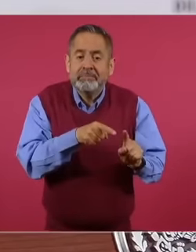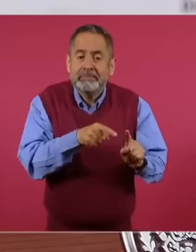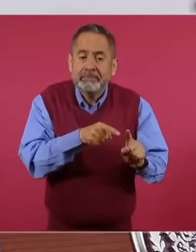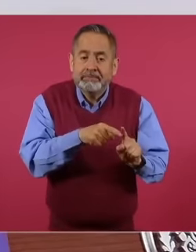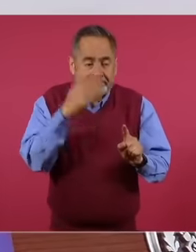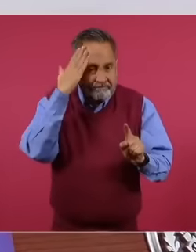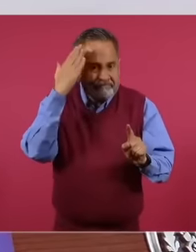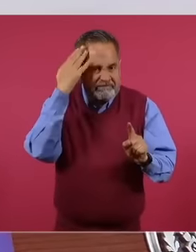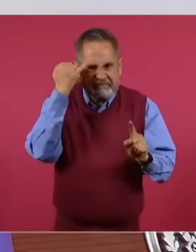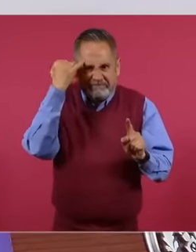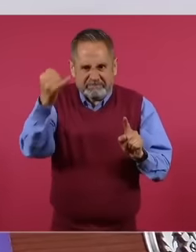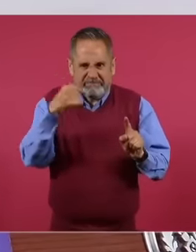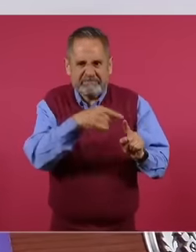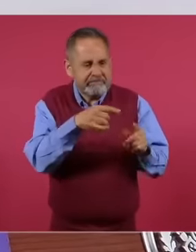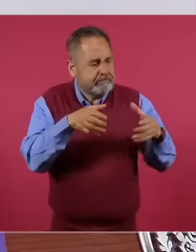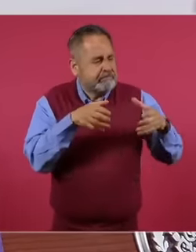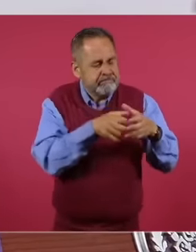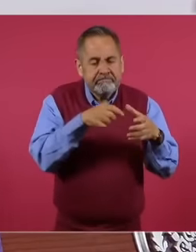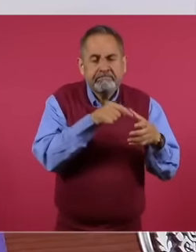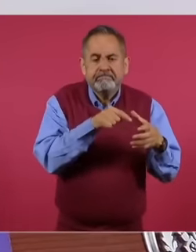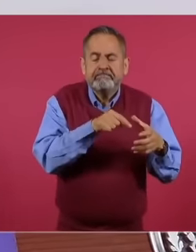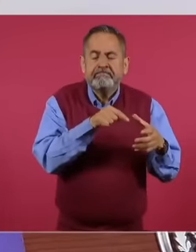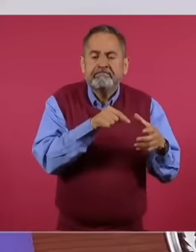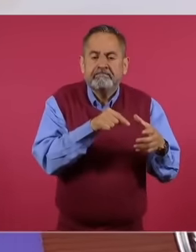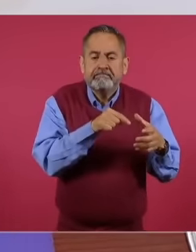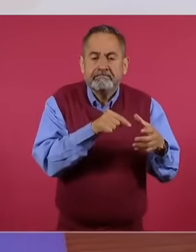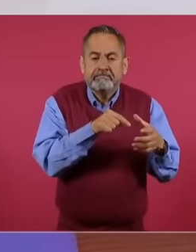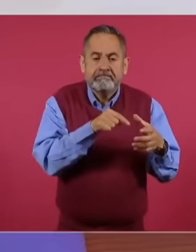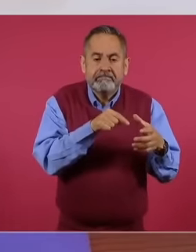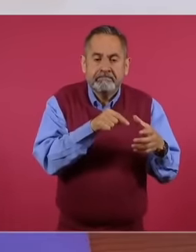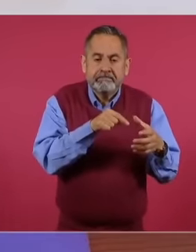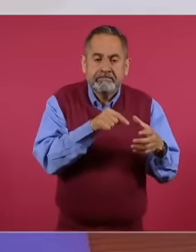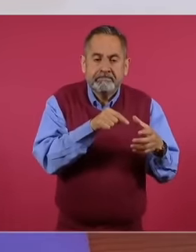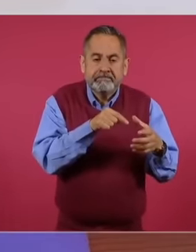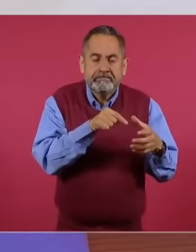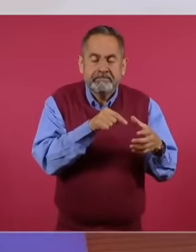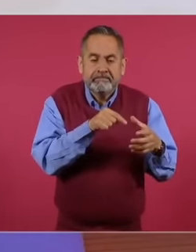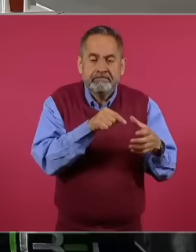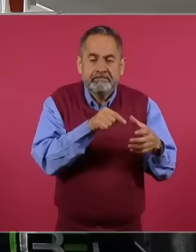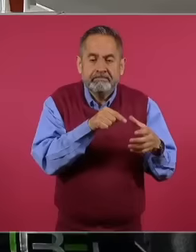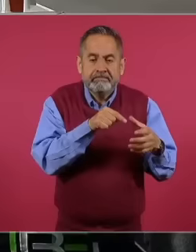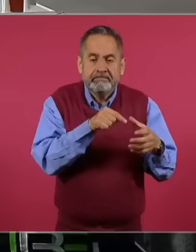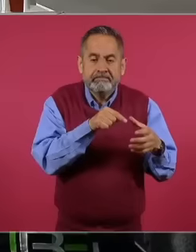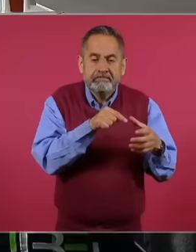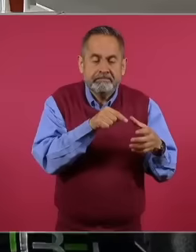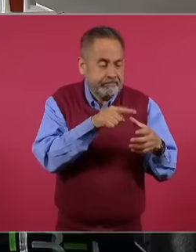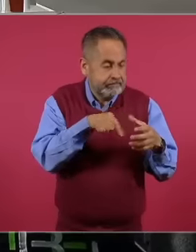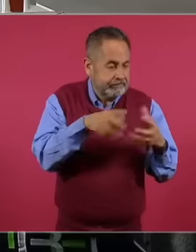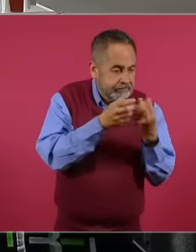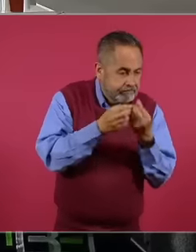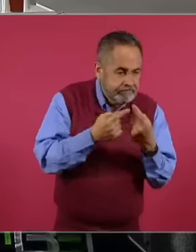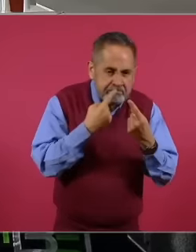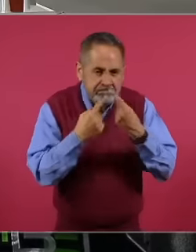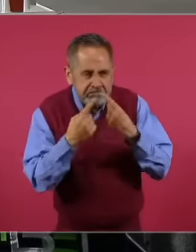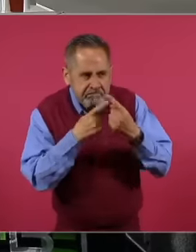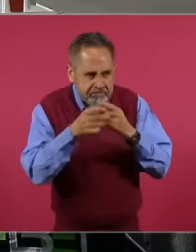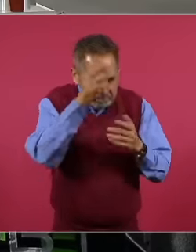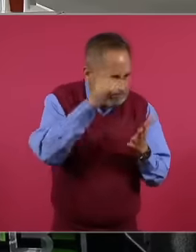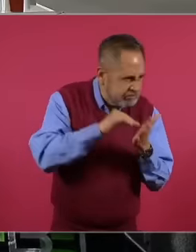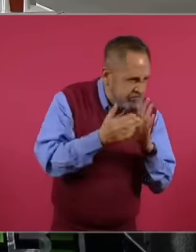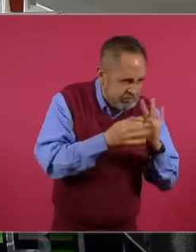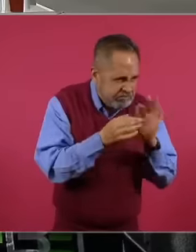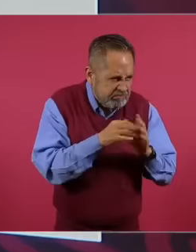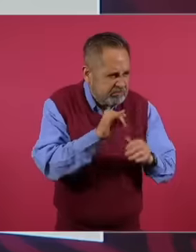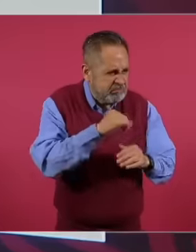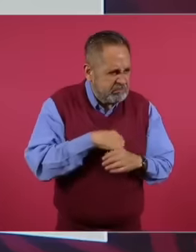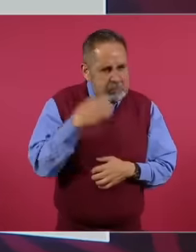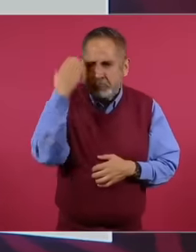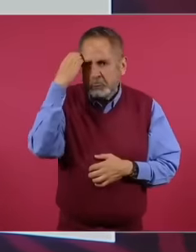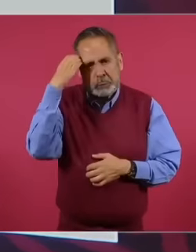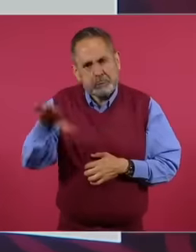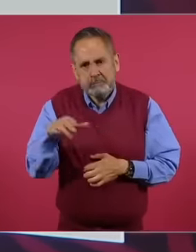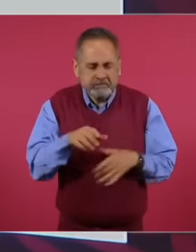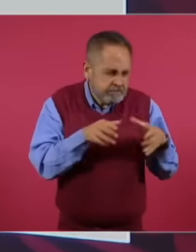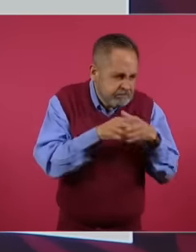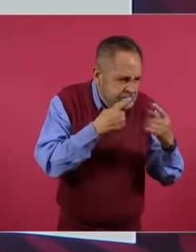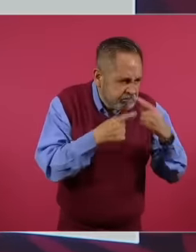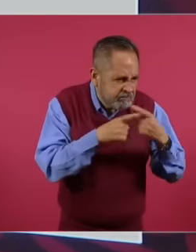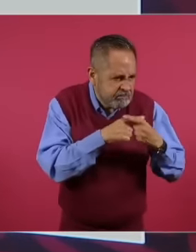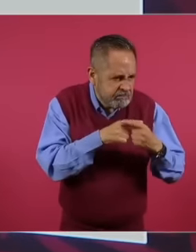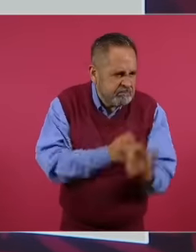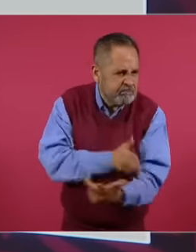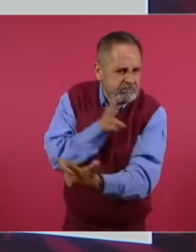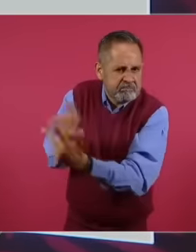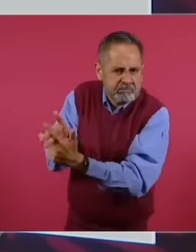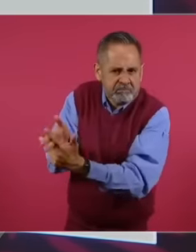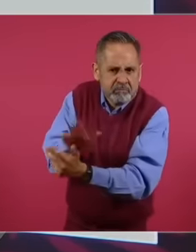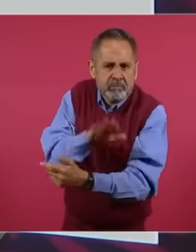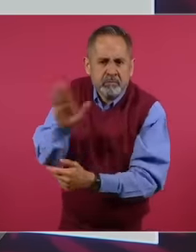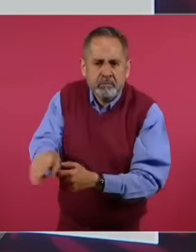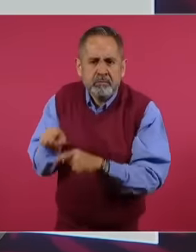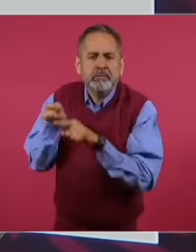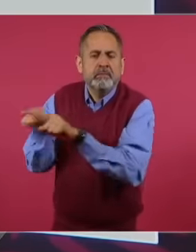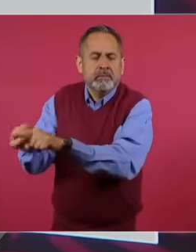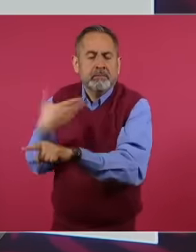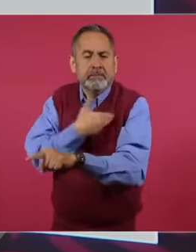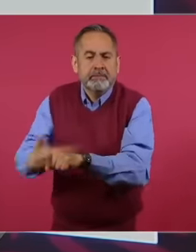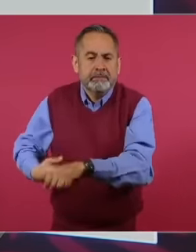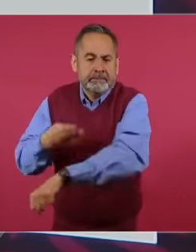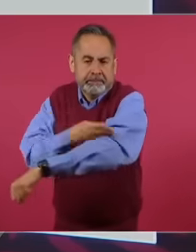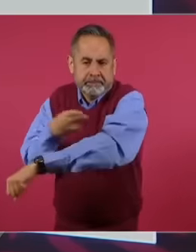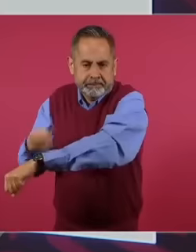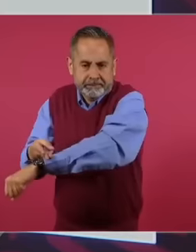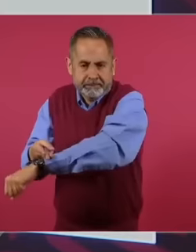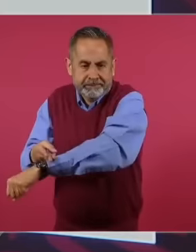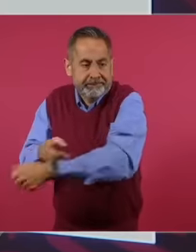the operation the rogue to assassinate President Madero the